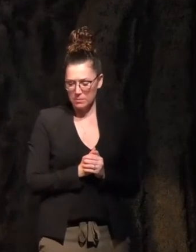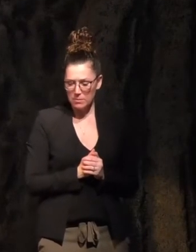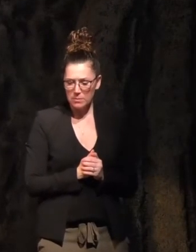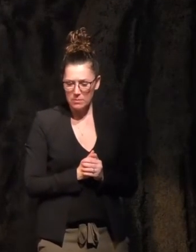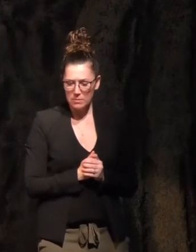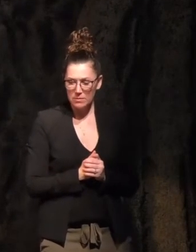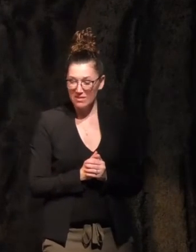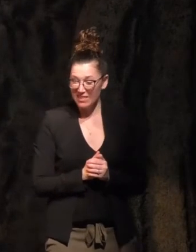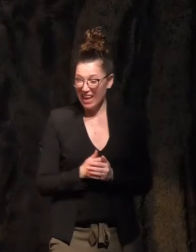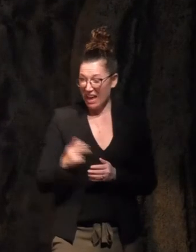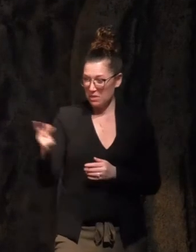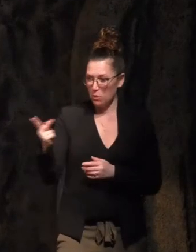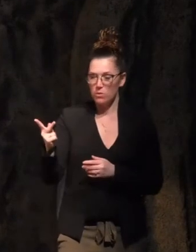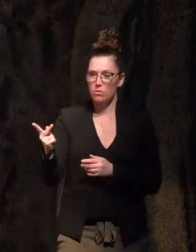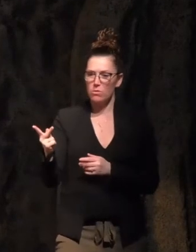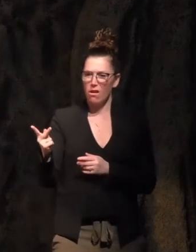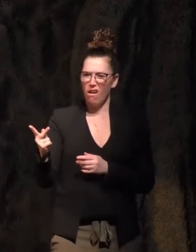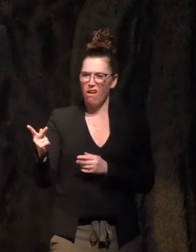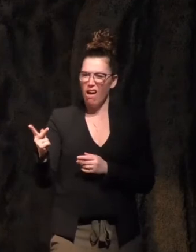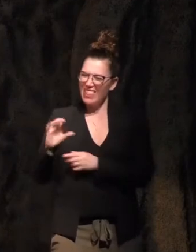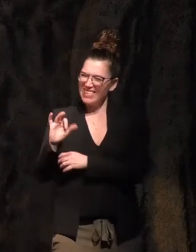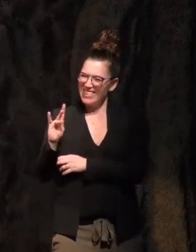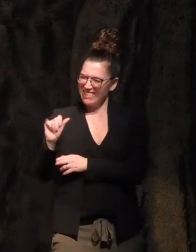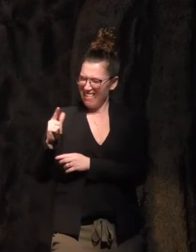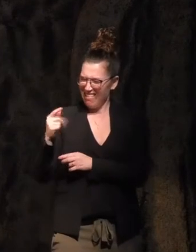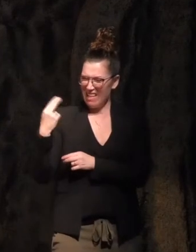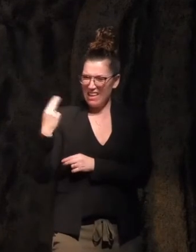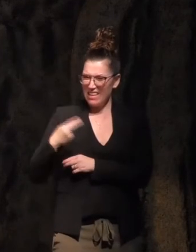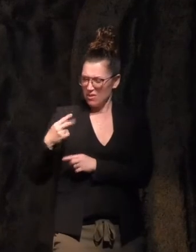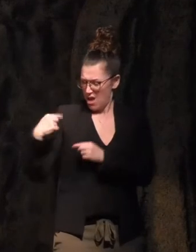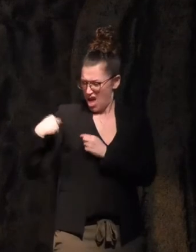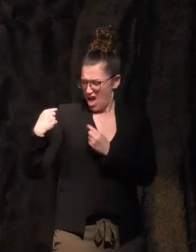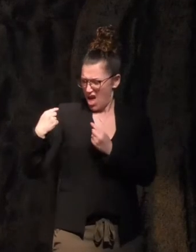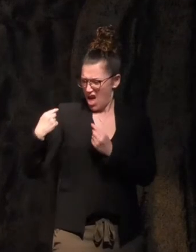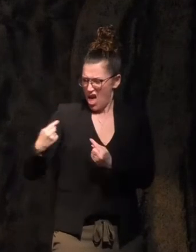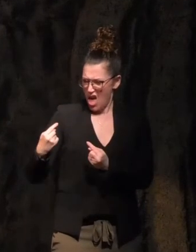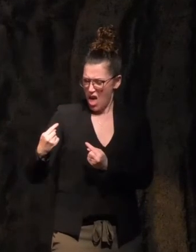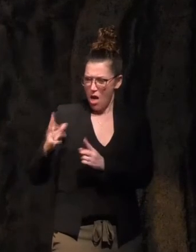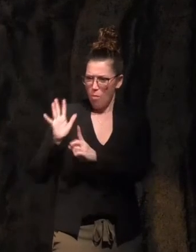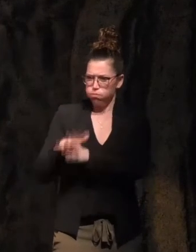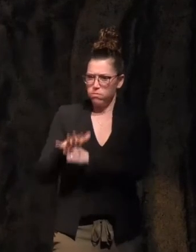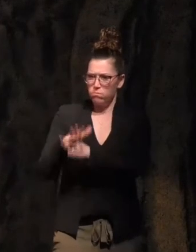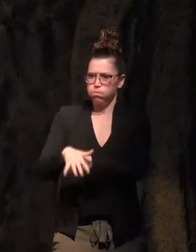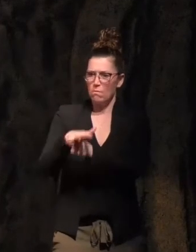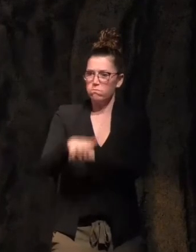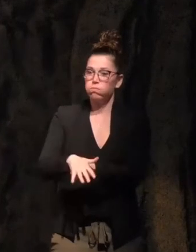and their histories. It's happening a lot now. As generational transition takes place, as the leadership of our larger organizations